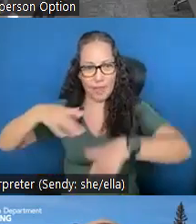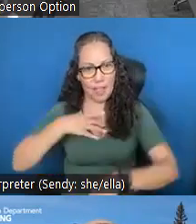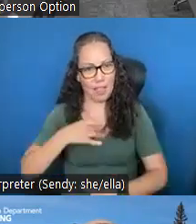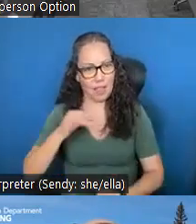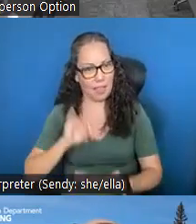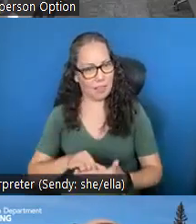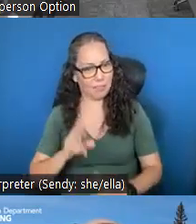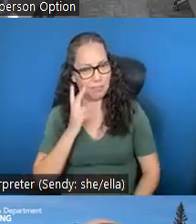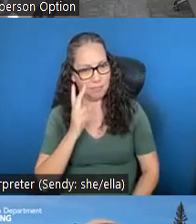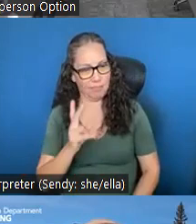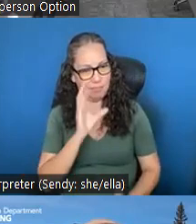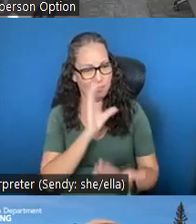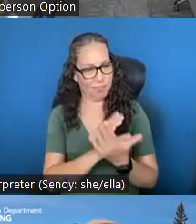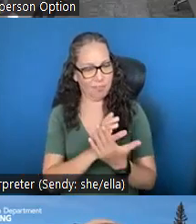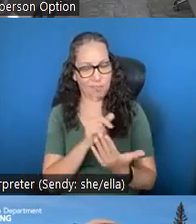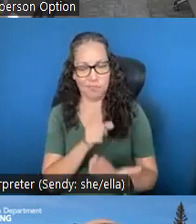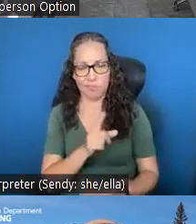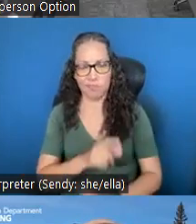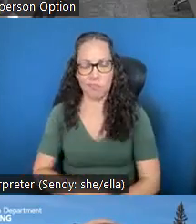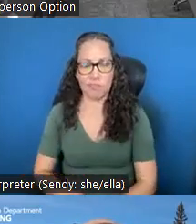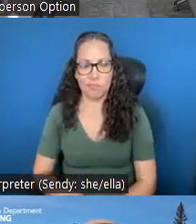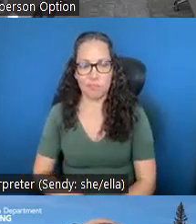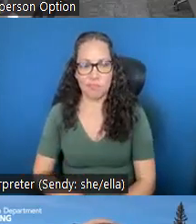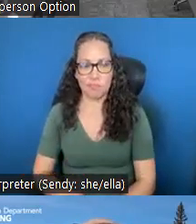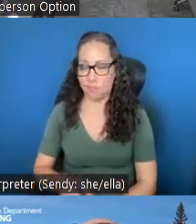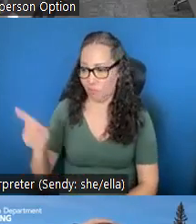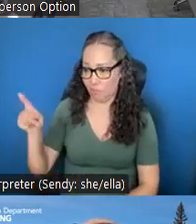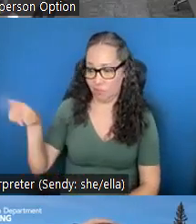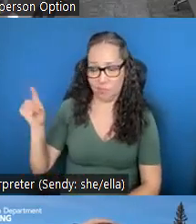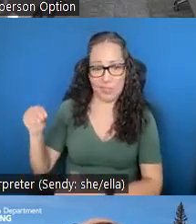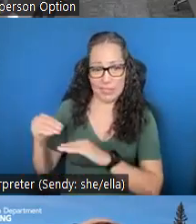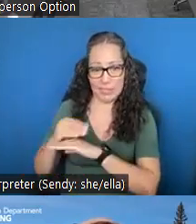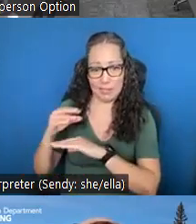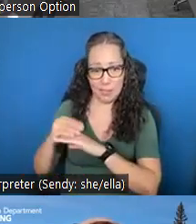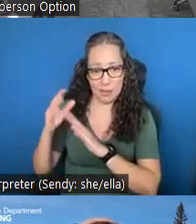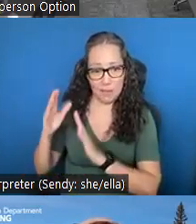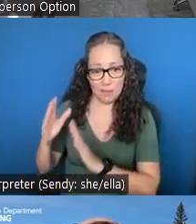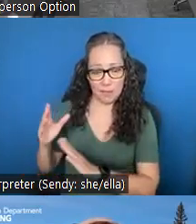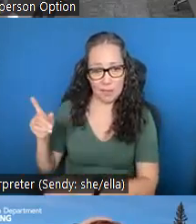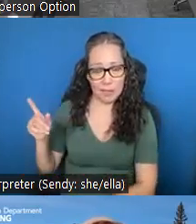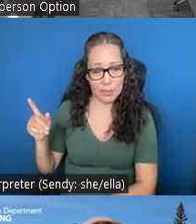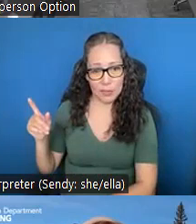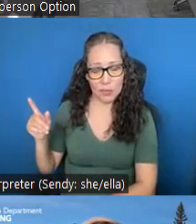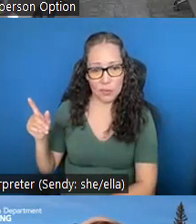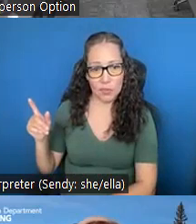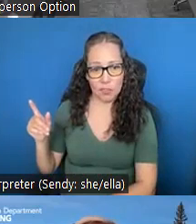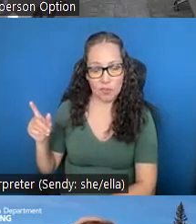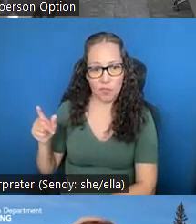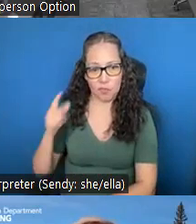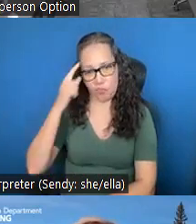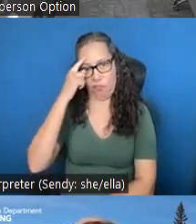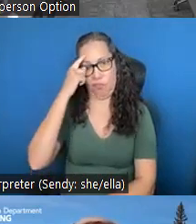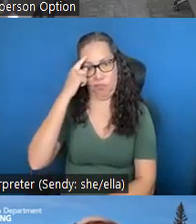um really um trying to how how we can wrap our heads and our hands around